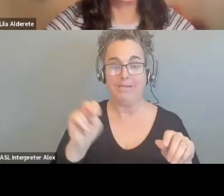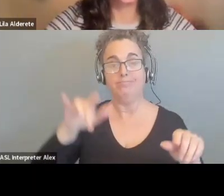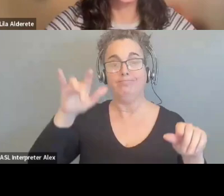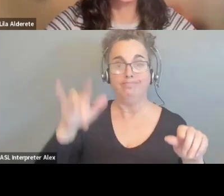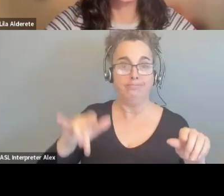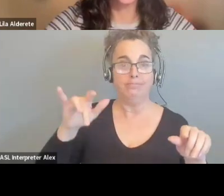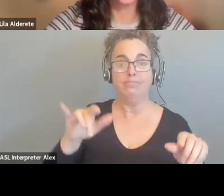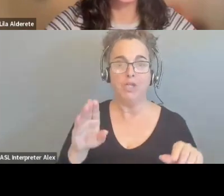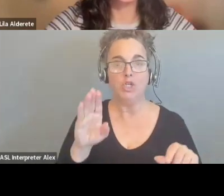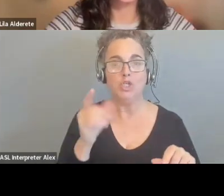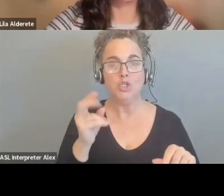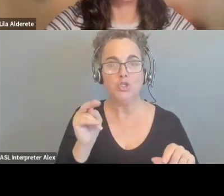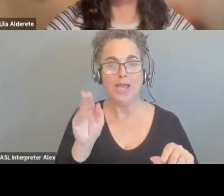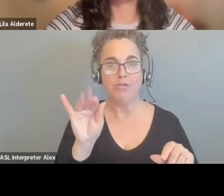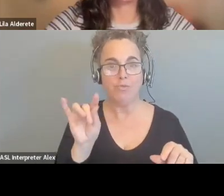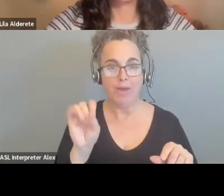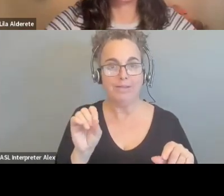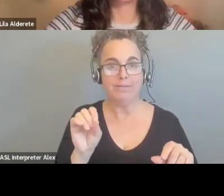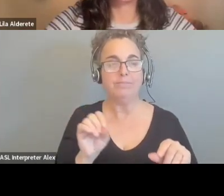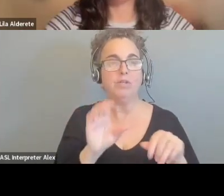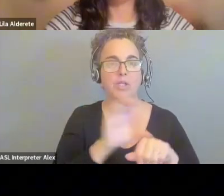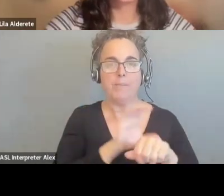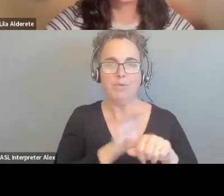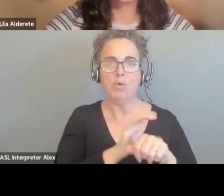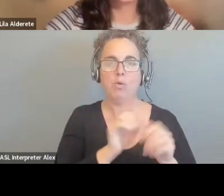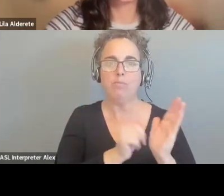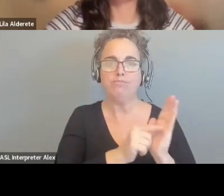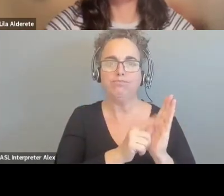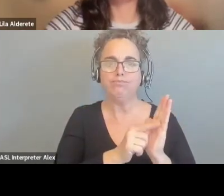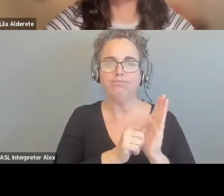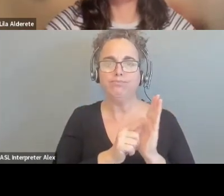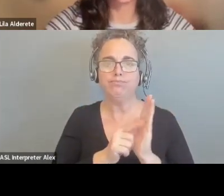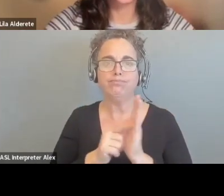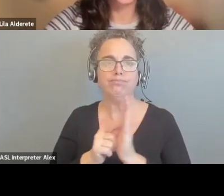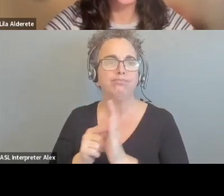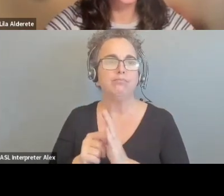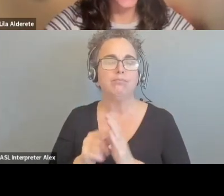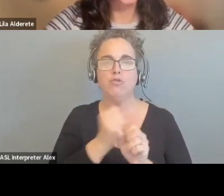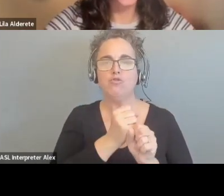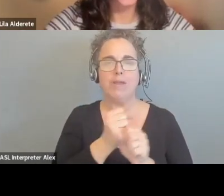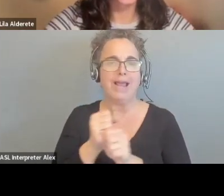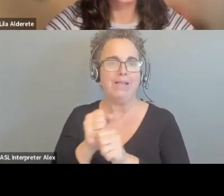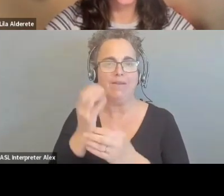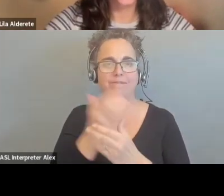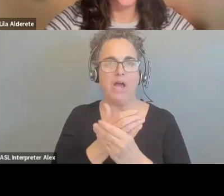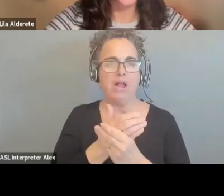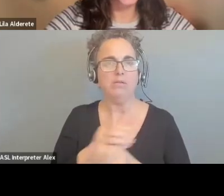the code will now make the 3D printing files. You hit the download open SCAD button.